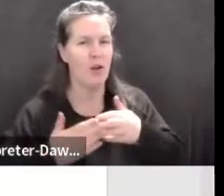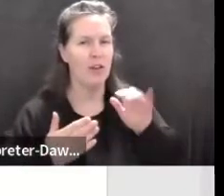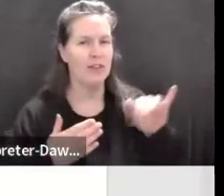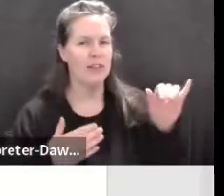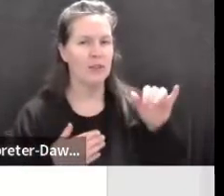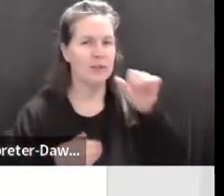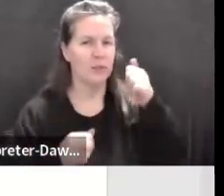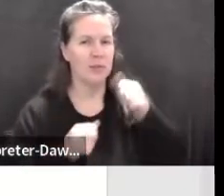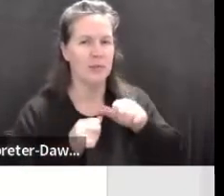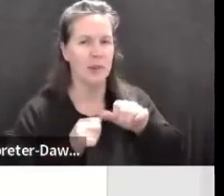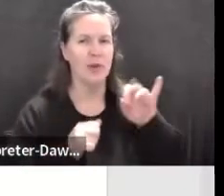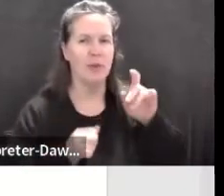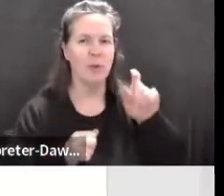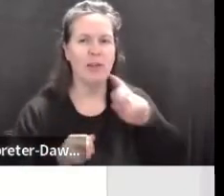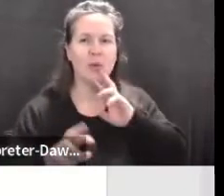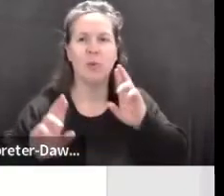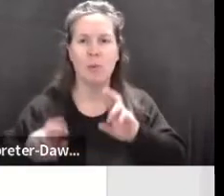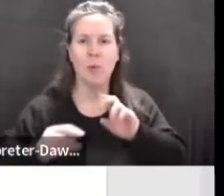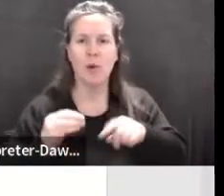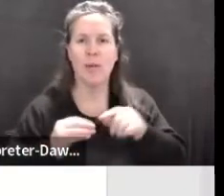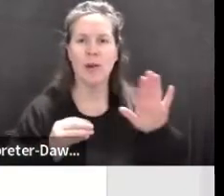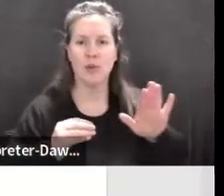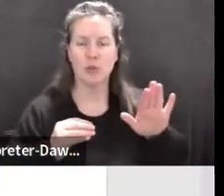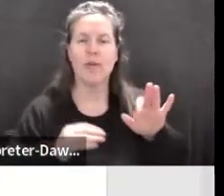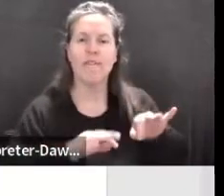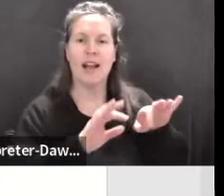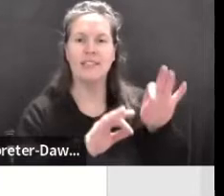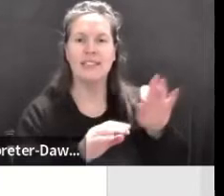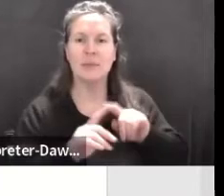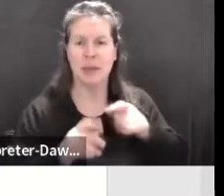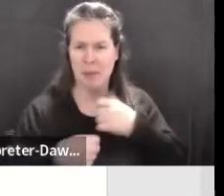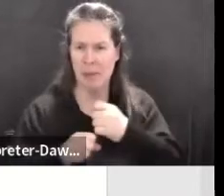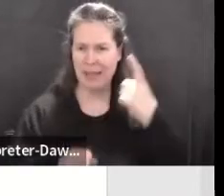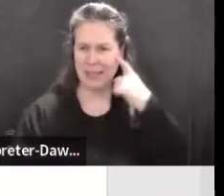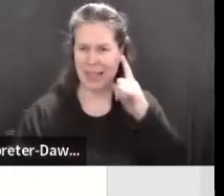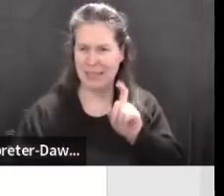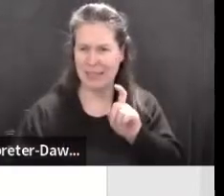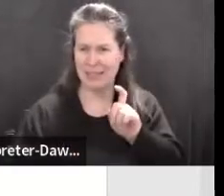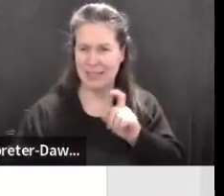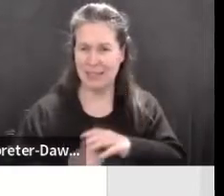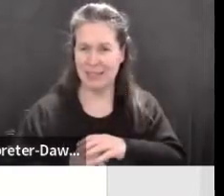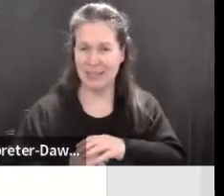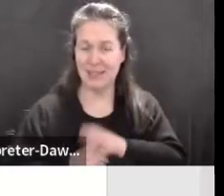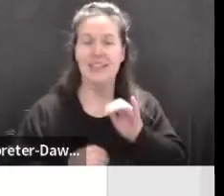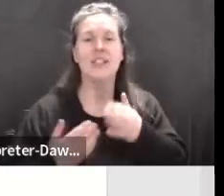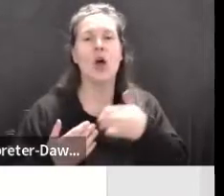It's too many bills this year, but am I making sense? Cause it's almost like working backwards.